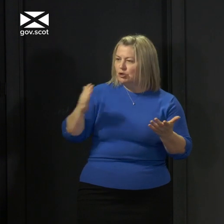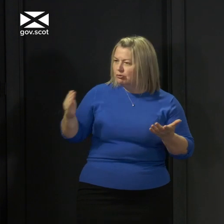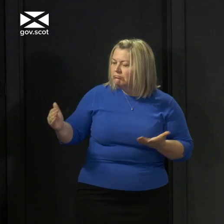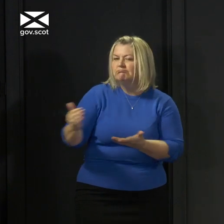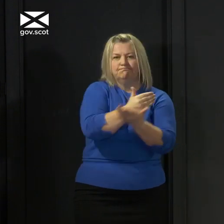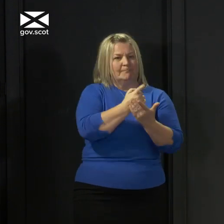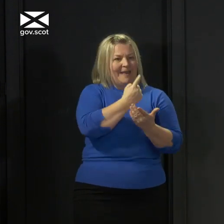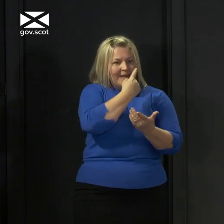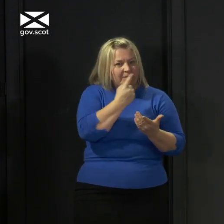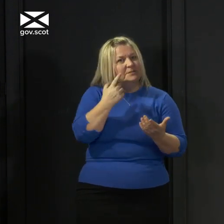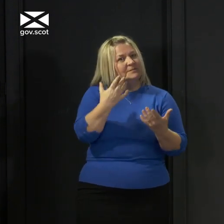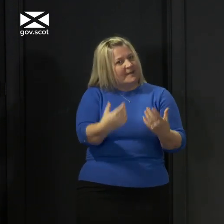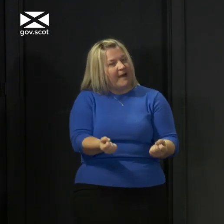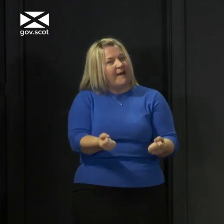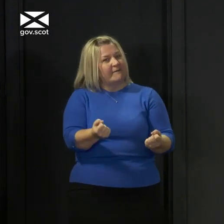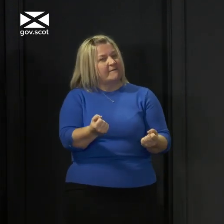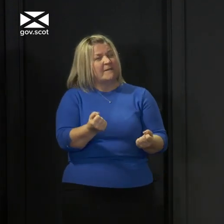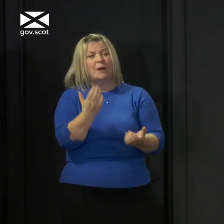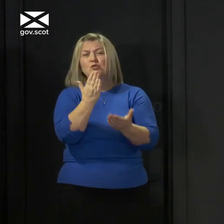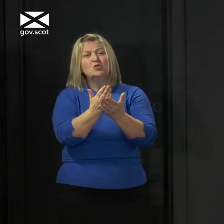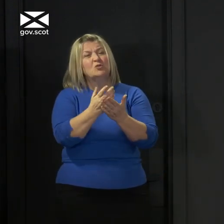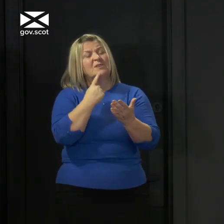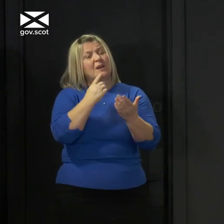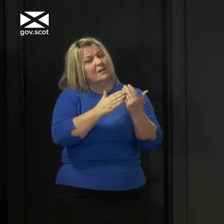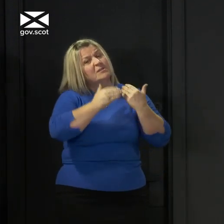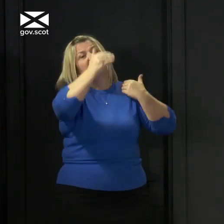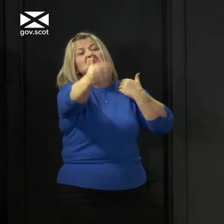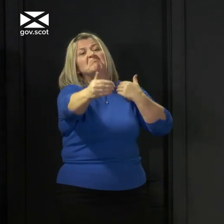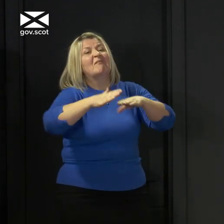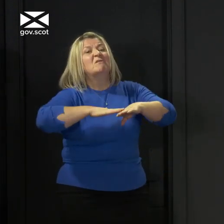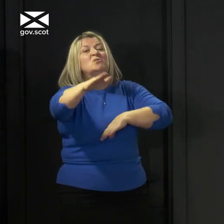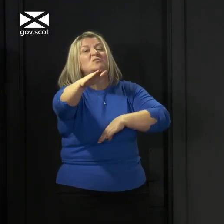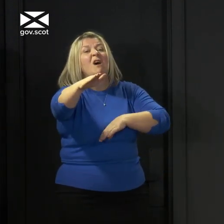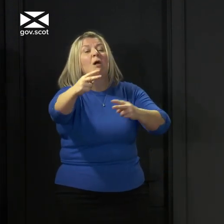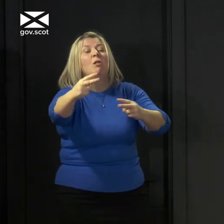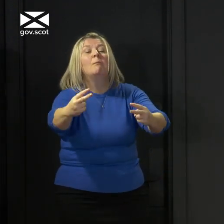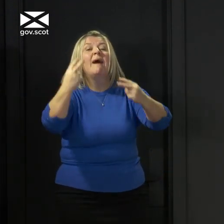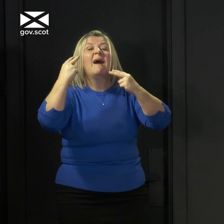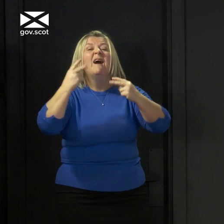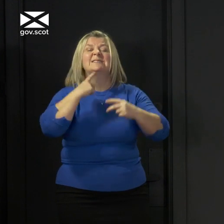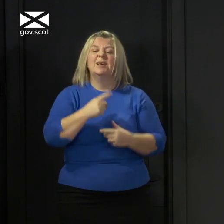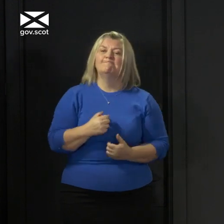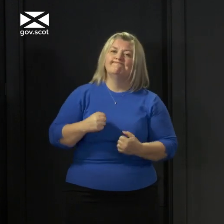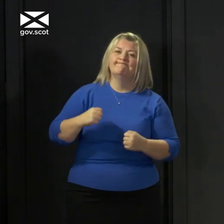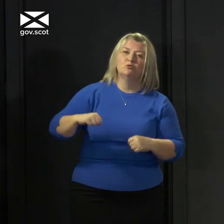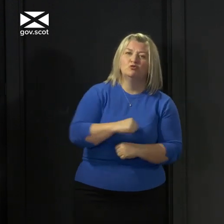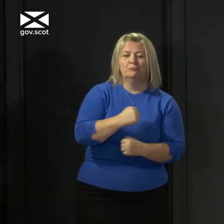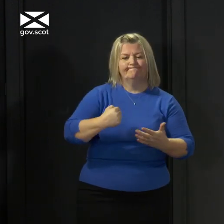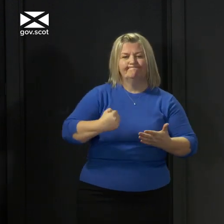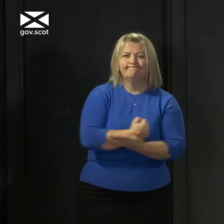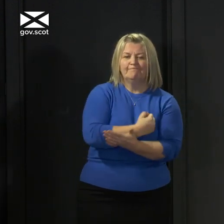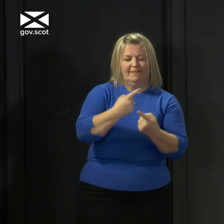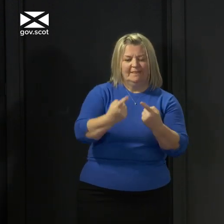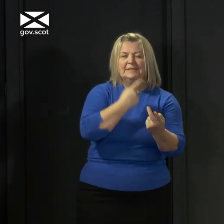will all be able to look back and give views on what happened and what didn't happen but right now I've got a massive job of what to do is anybody in a